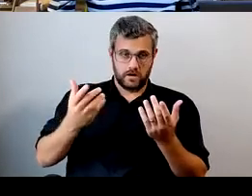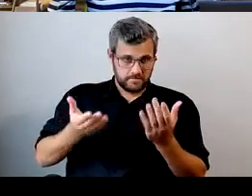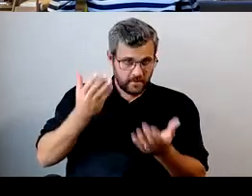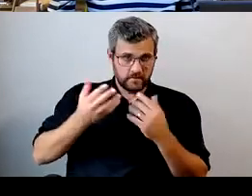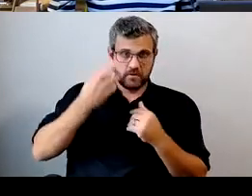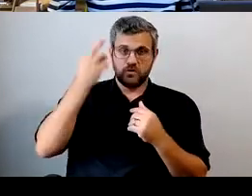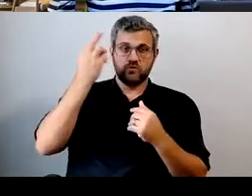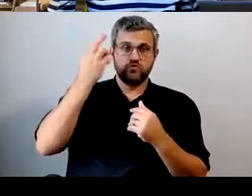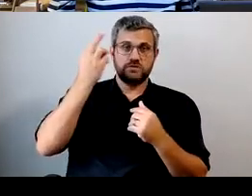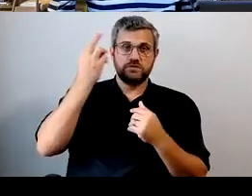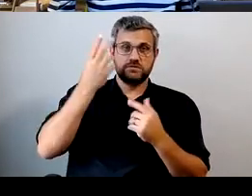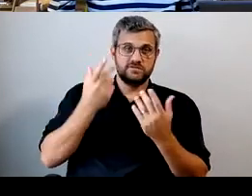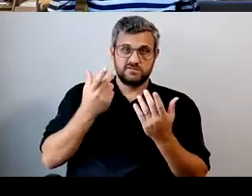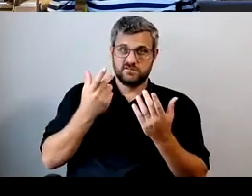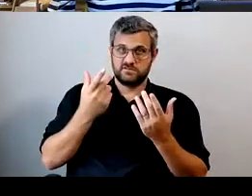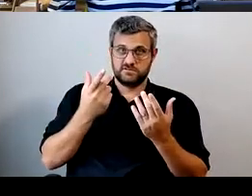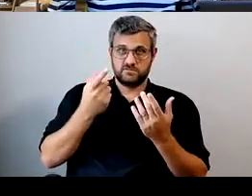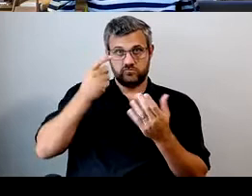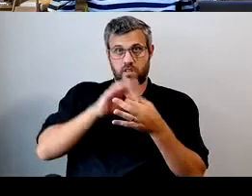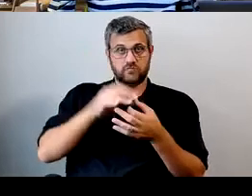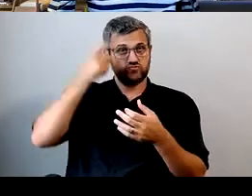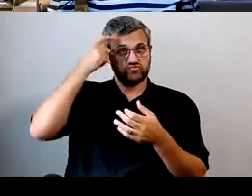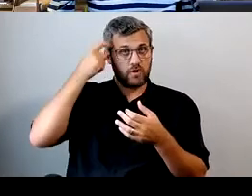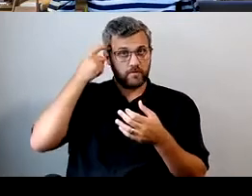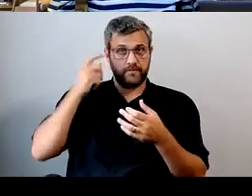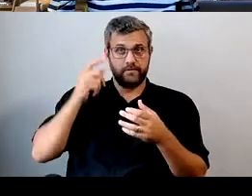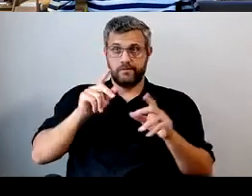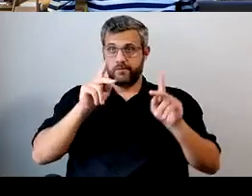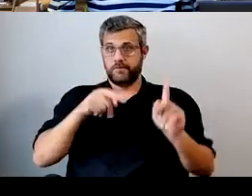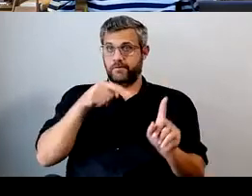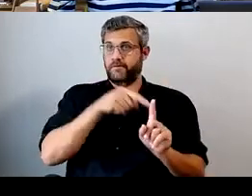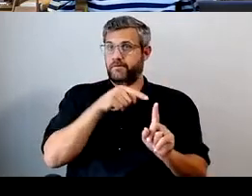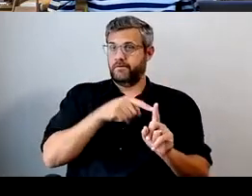that's trauma related that the person has uncomfortable interacting with people of a